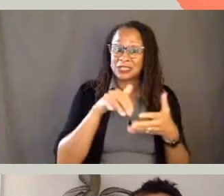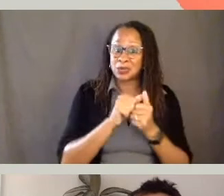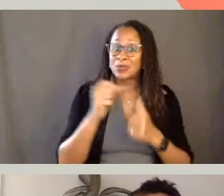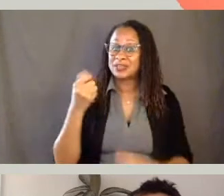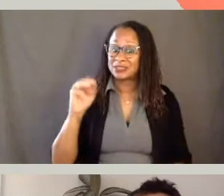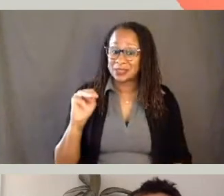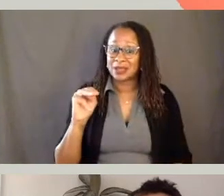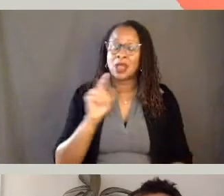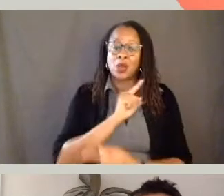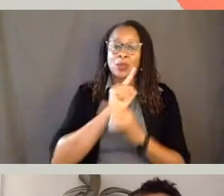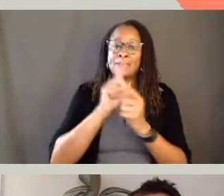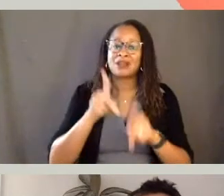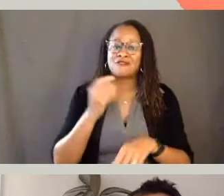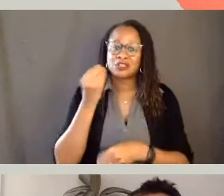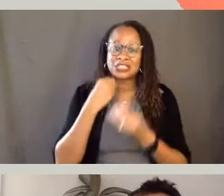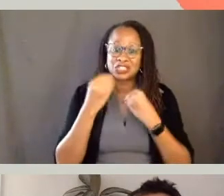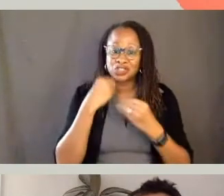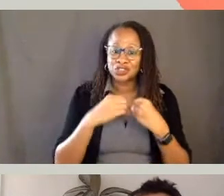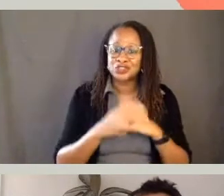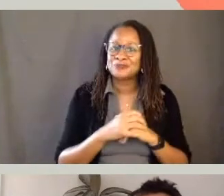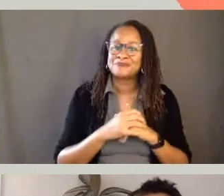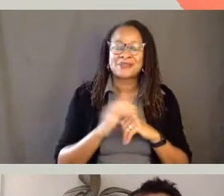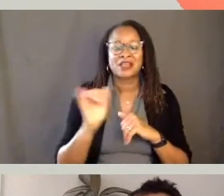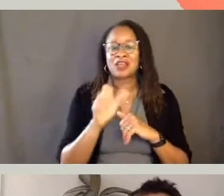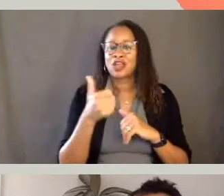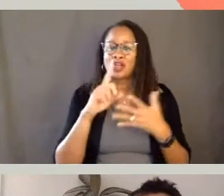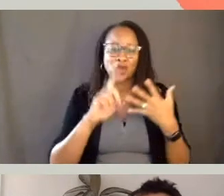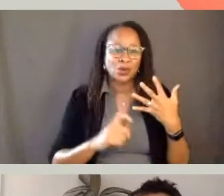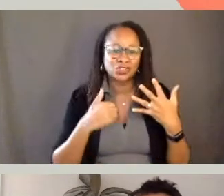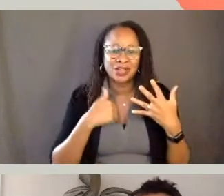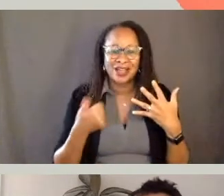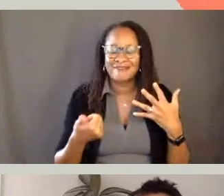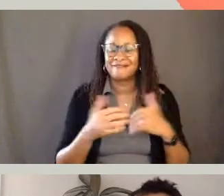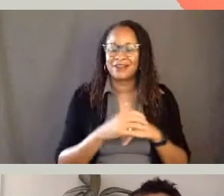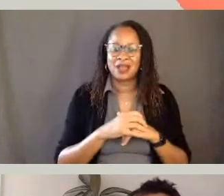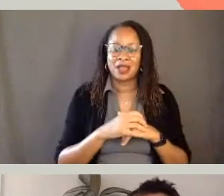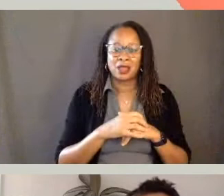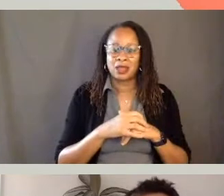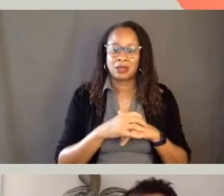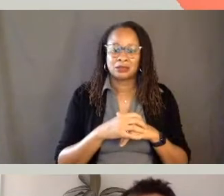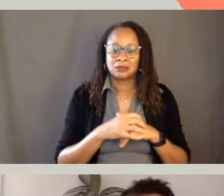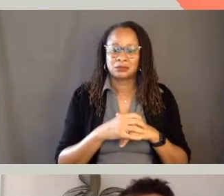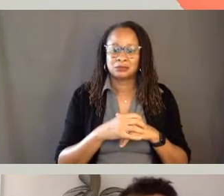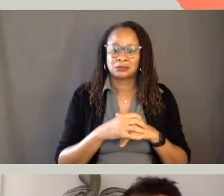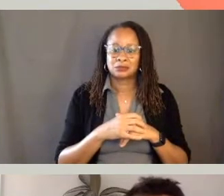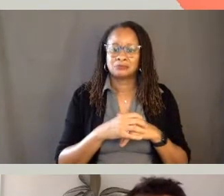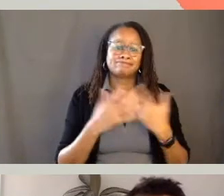like we met up for dinner and like any other questions that I had like I was able to ask him.